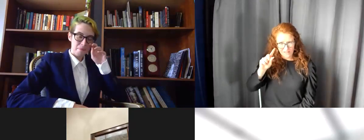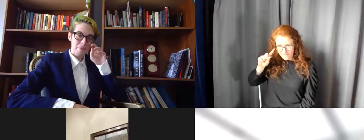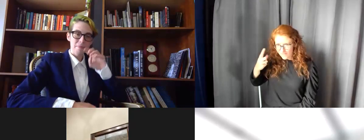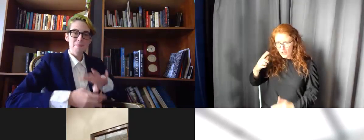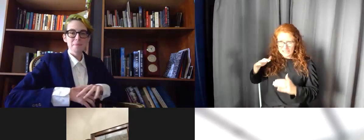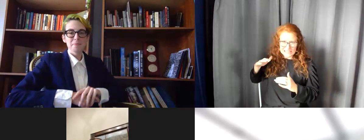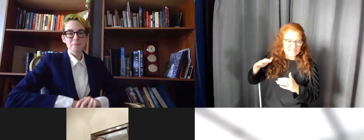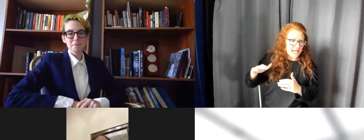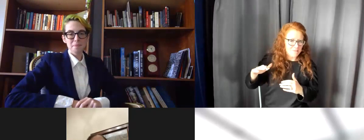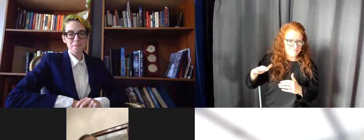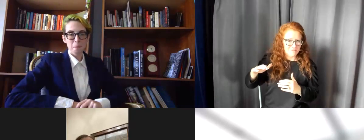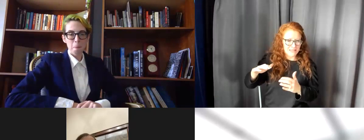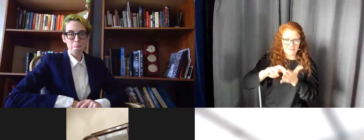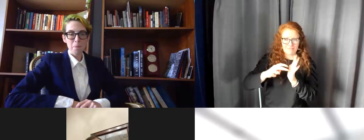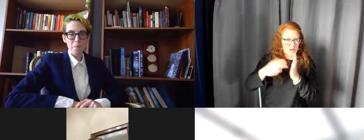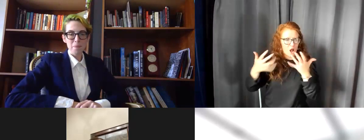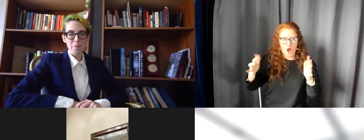Jordan Radford: has already been undertaken. Which